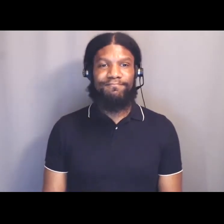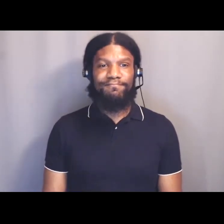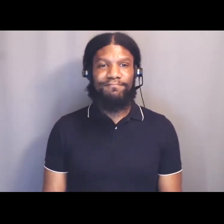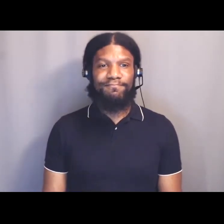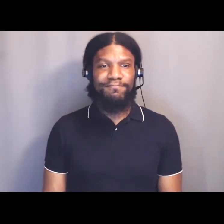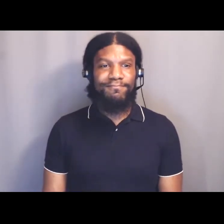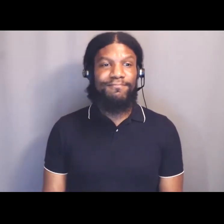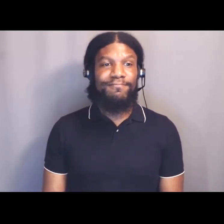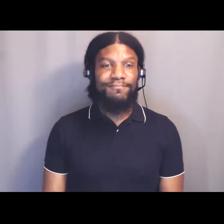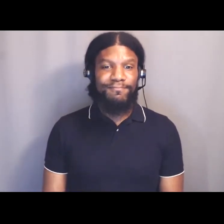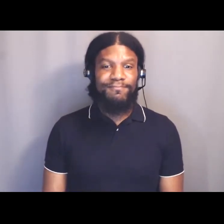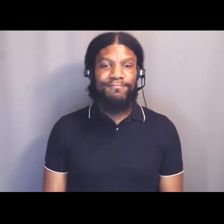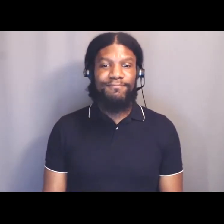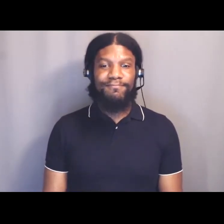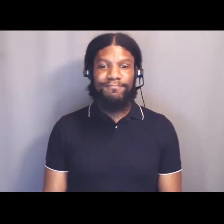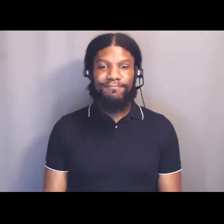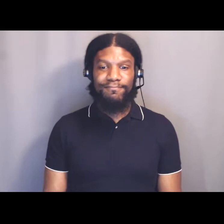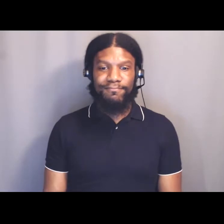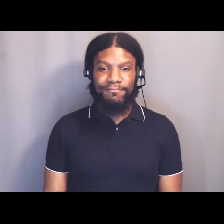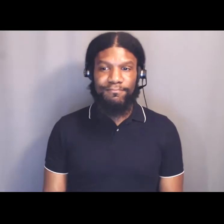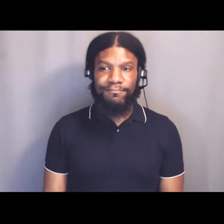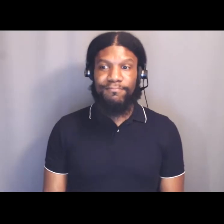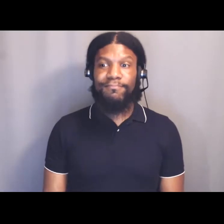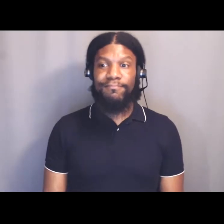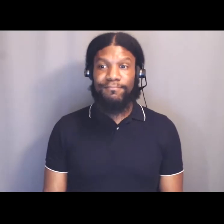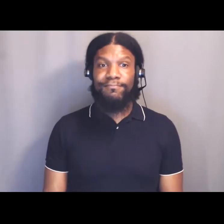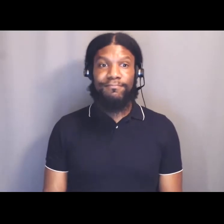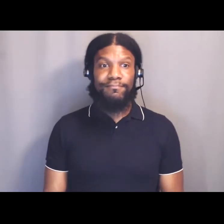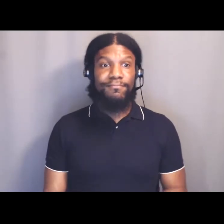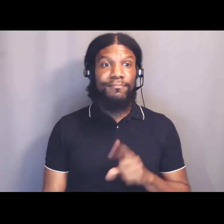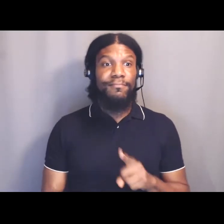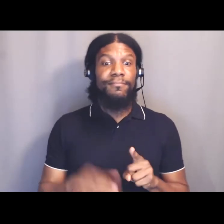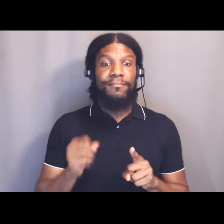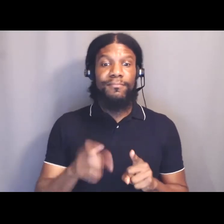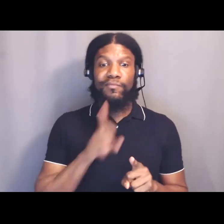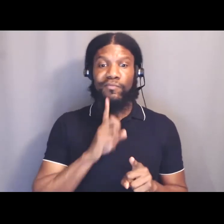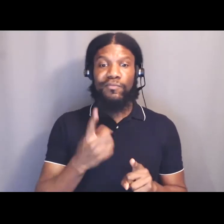So that was a way in which we honored the spirit of George Floyd, right.